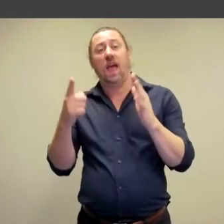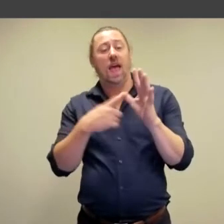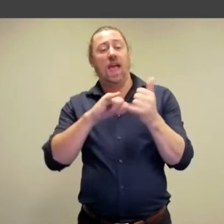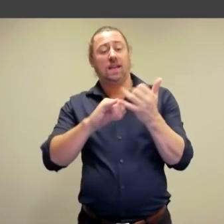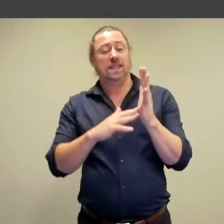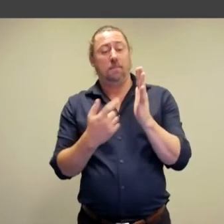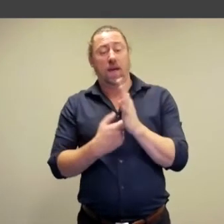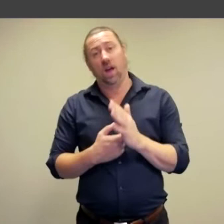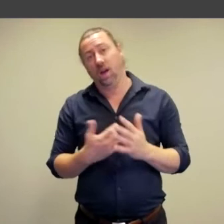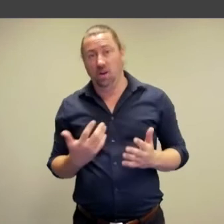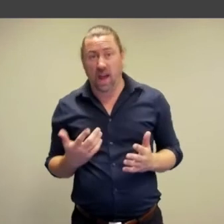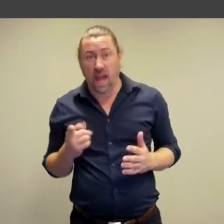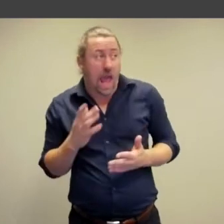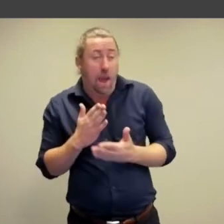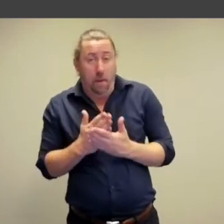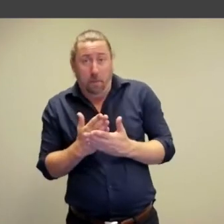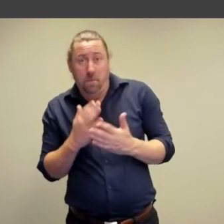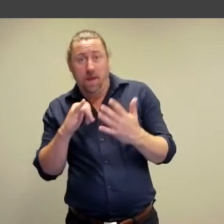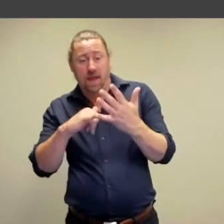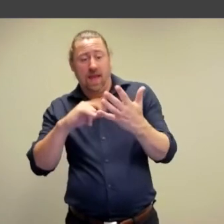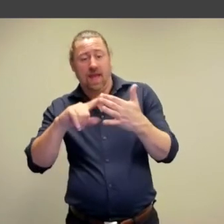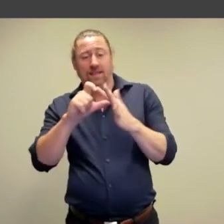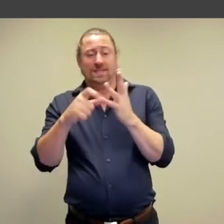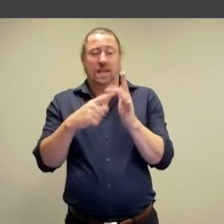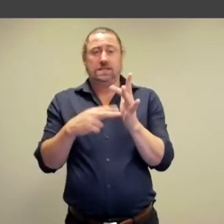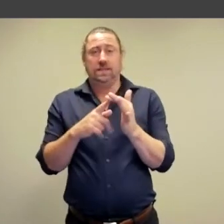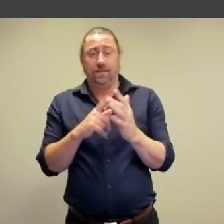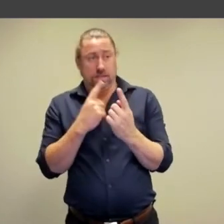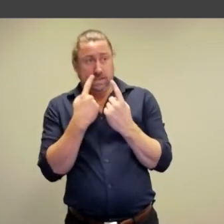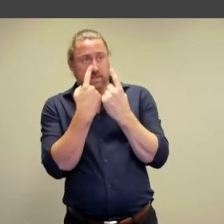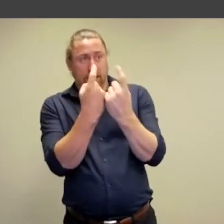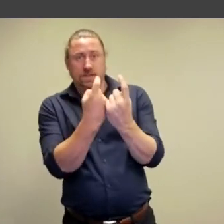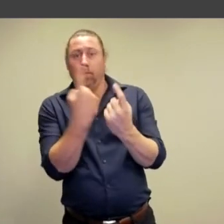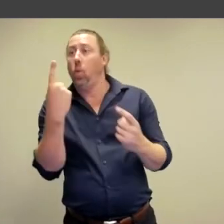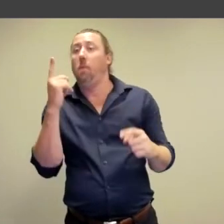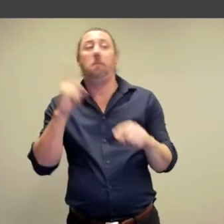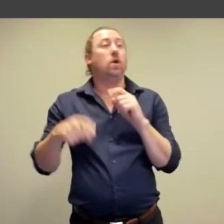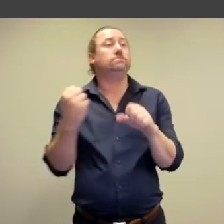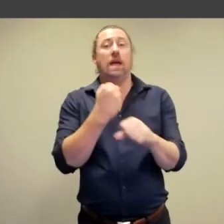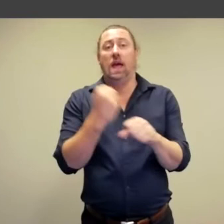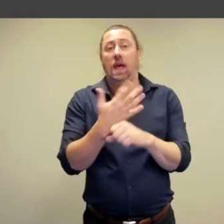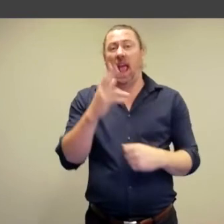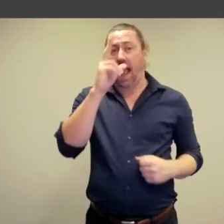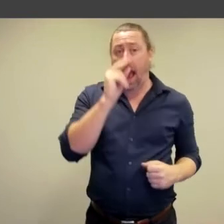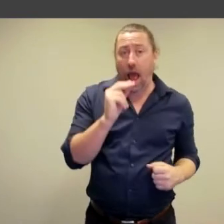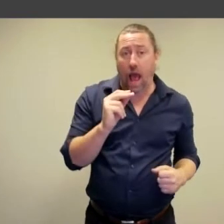is seductive. Its primary makers